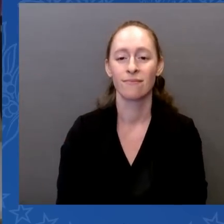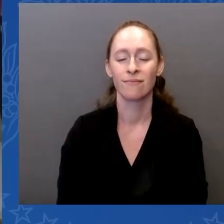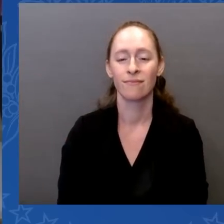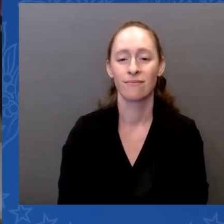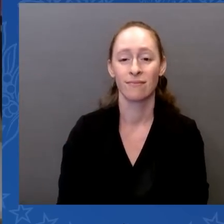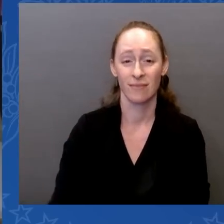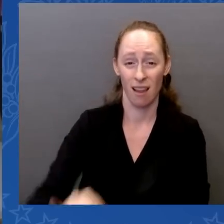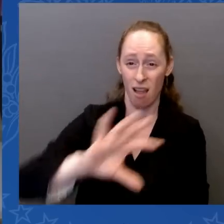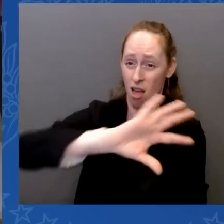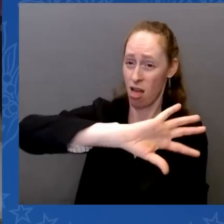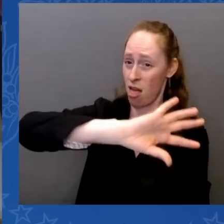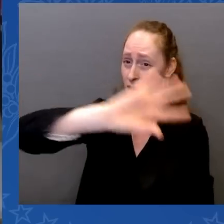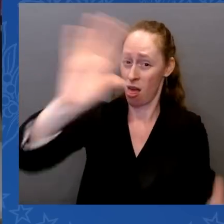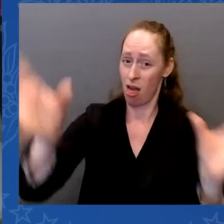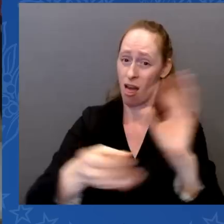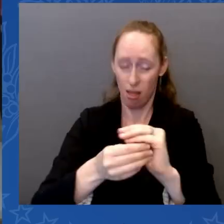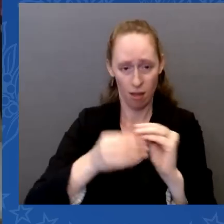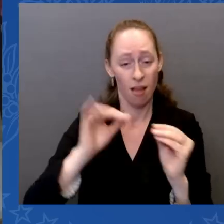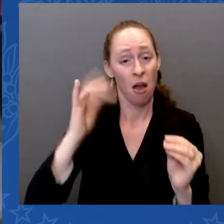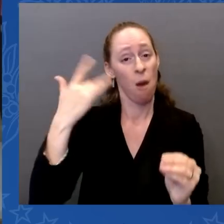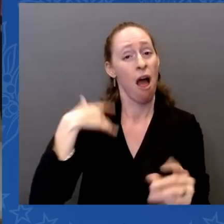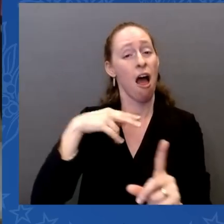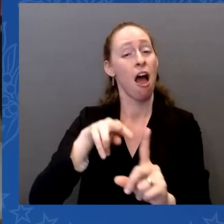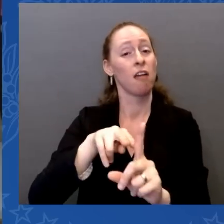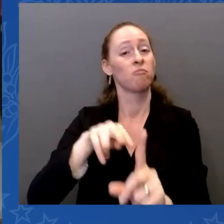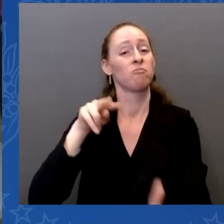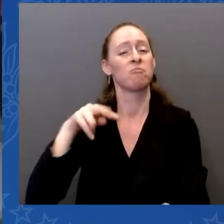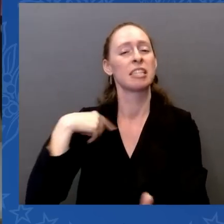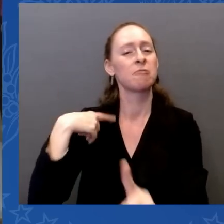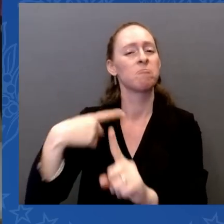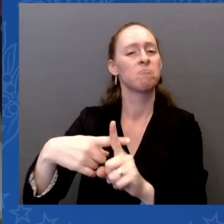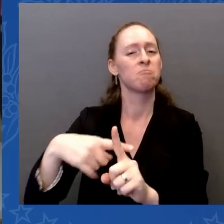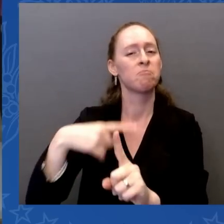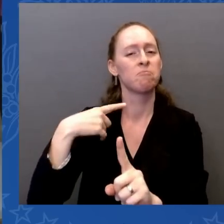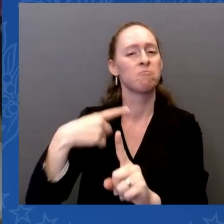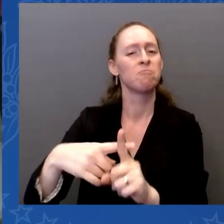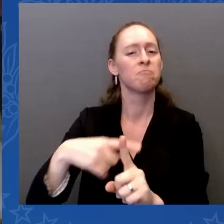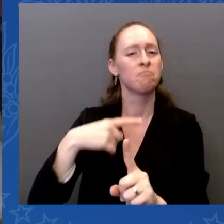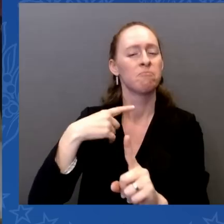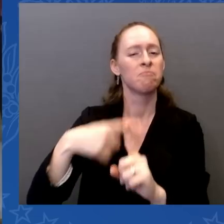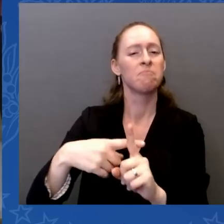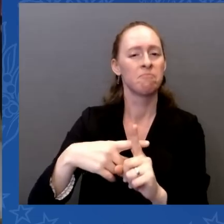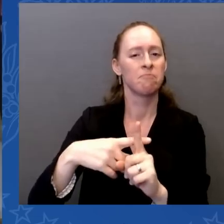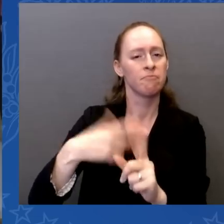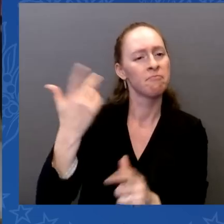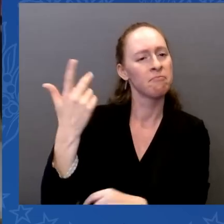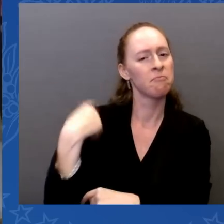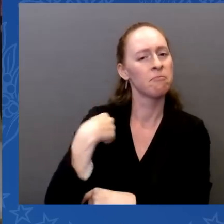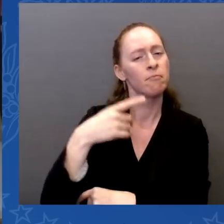We have to remember who in God's name we are. We've kind of forgotten it. We're the United States of America.